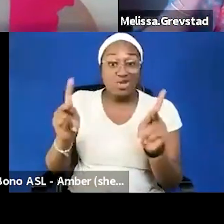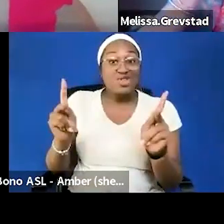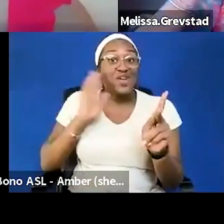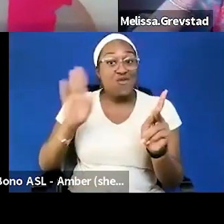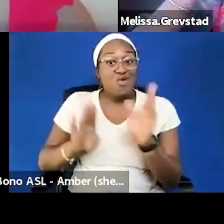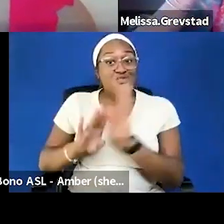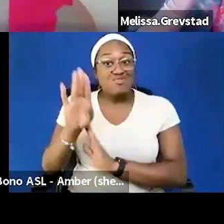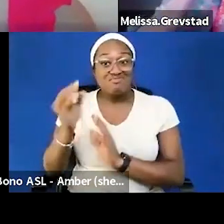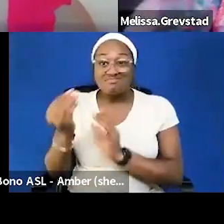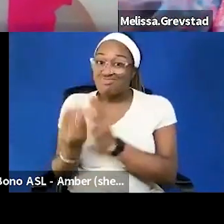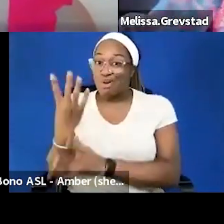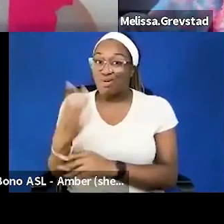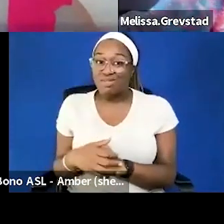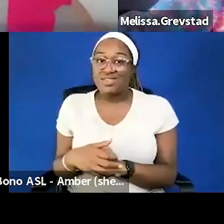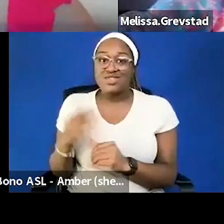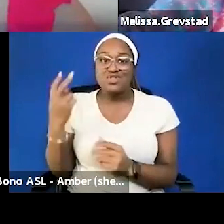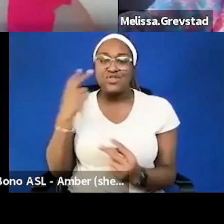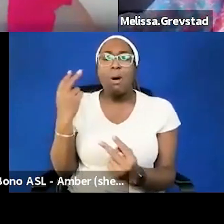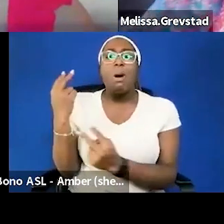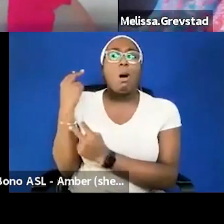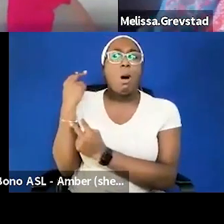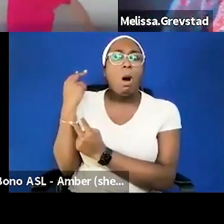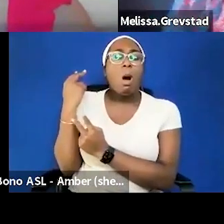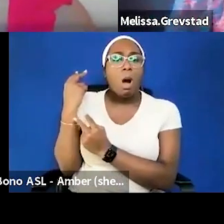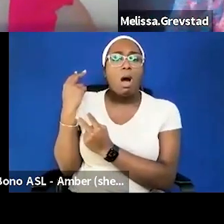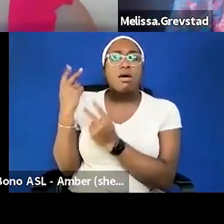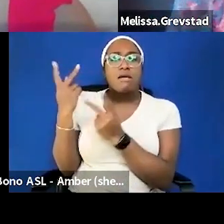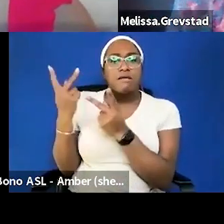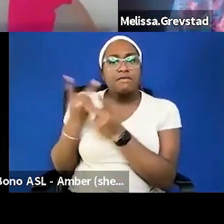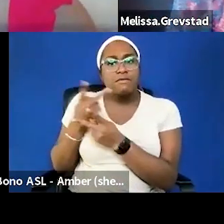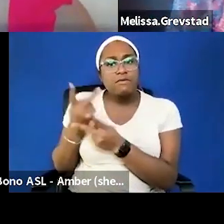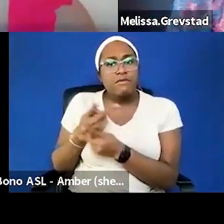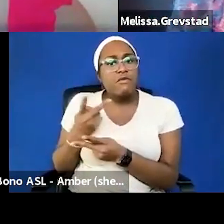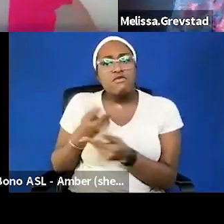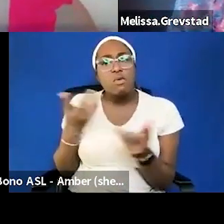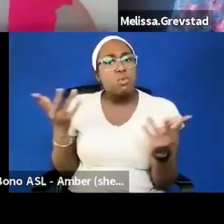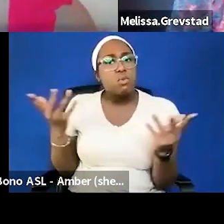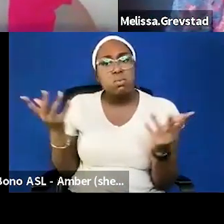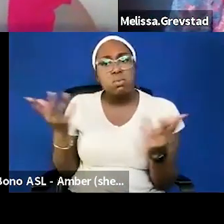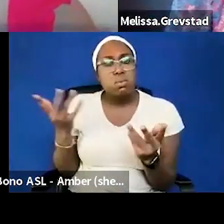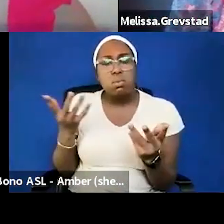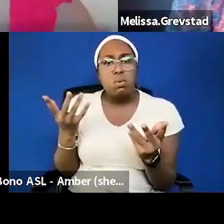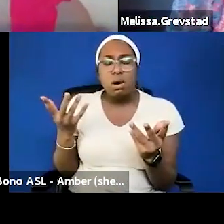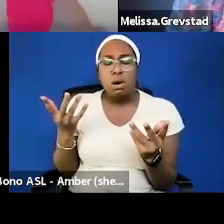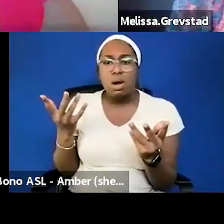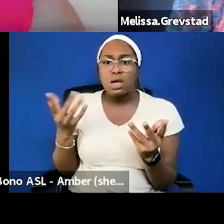That is an opportunity for you to reflect and figure out, figure out what it is that is like pushing a button for you and analyzing that further.